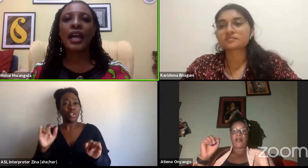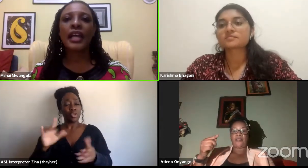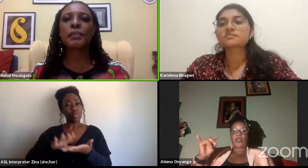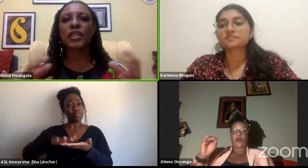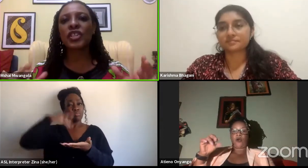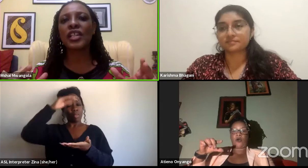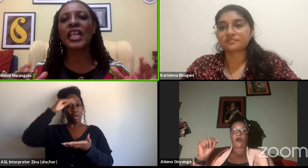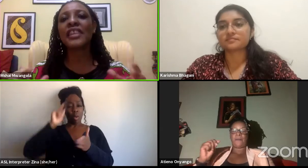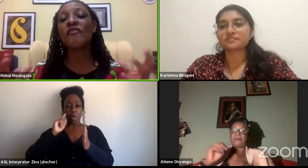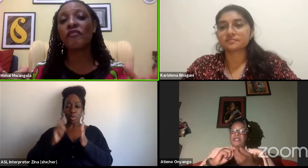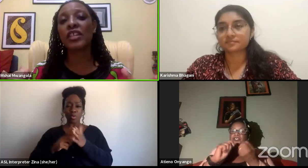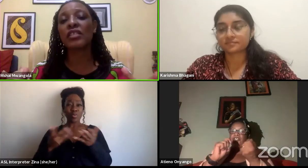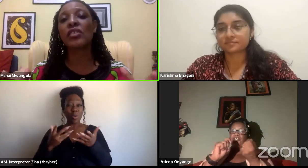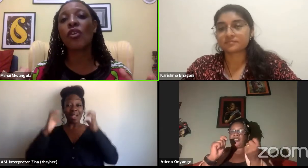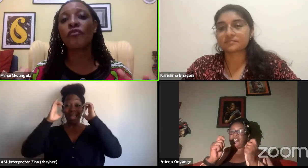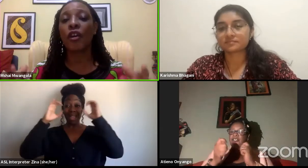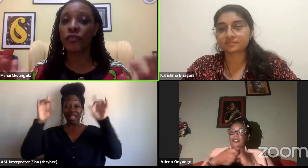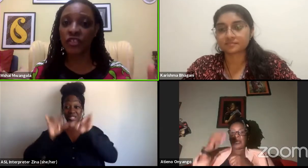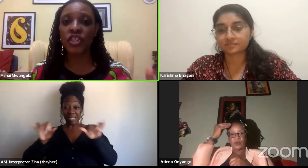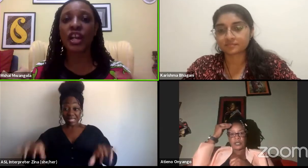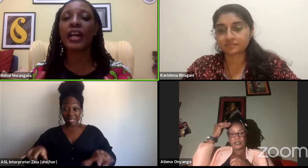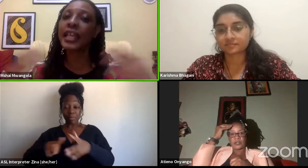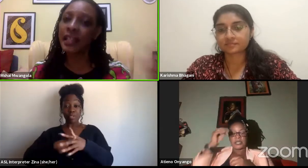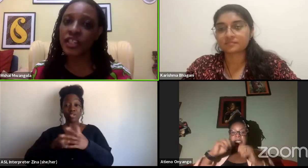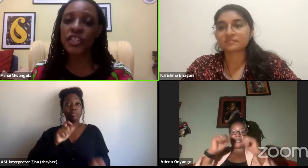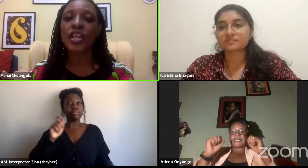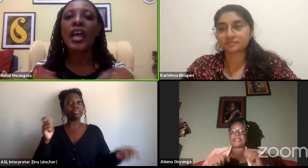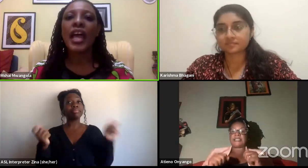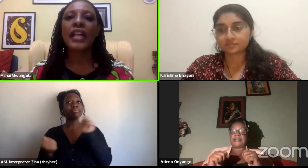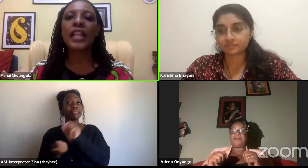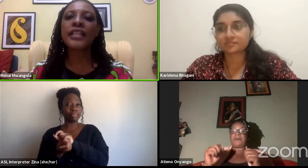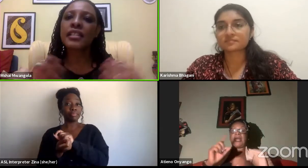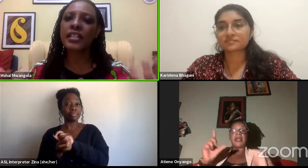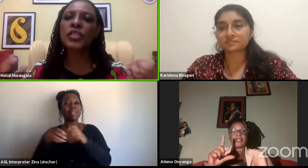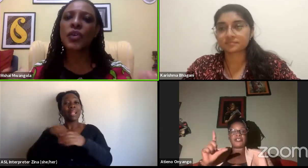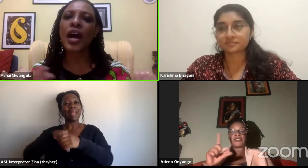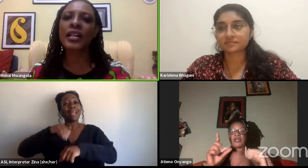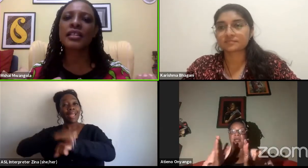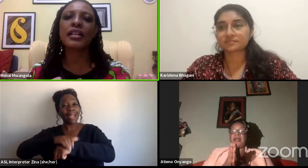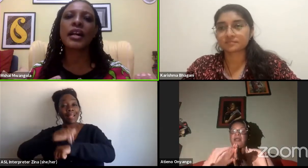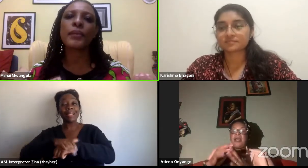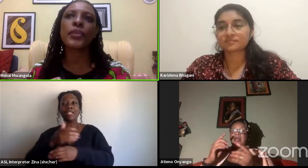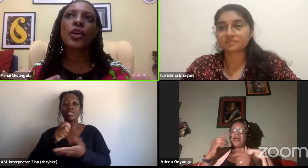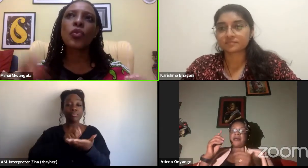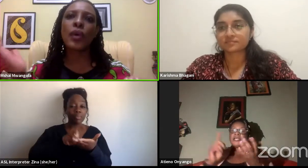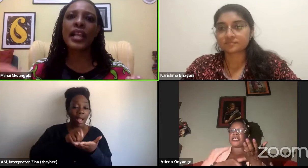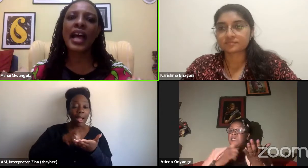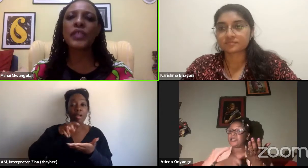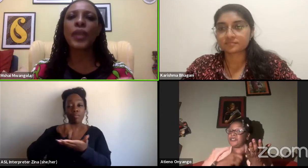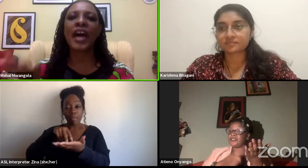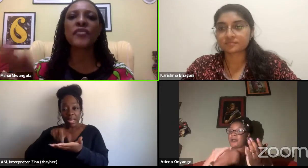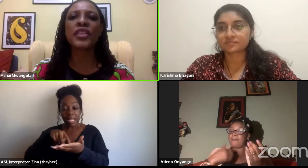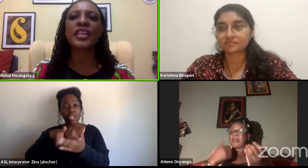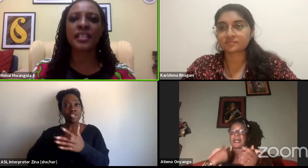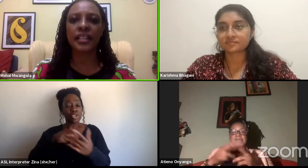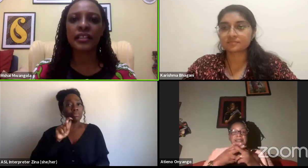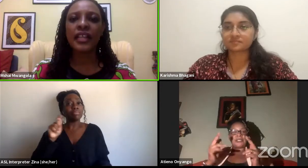and especially in the field of literature, English, and starting to ask, on one hand, we have theater,